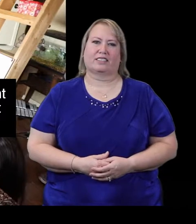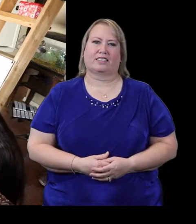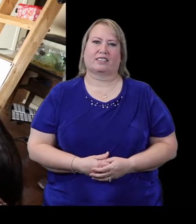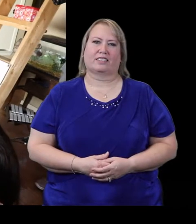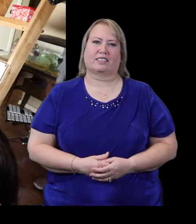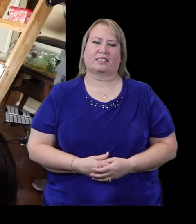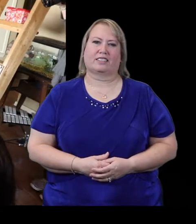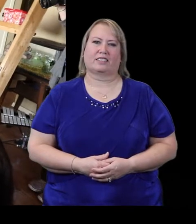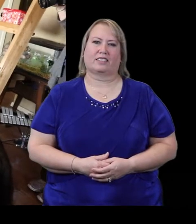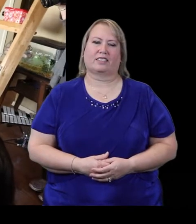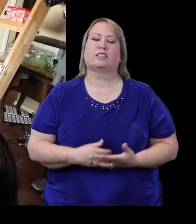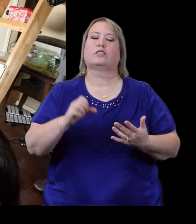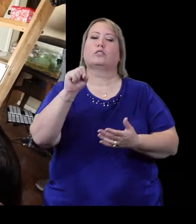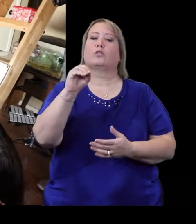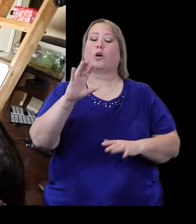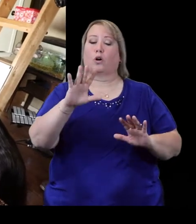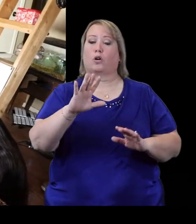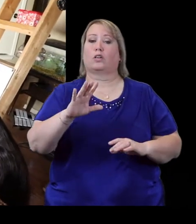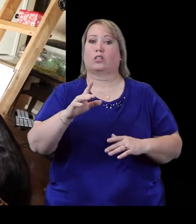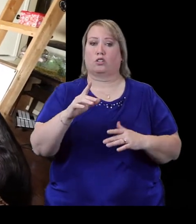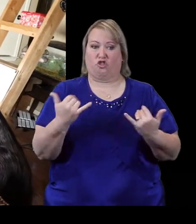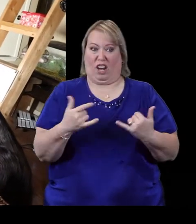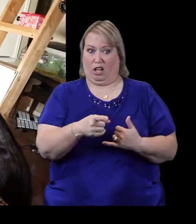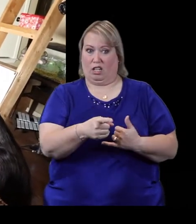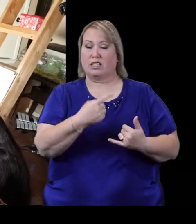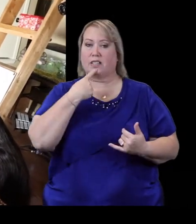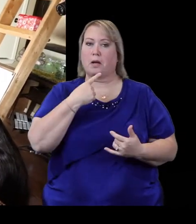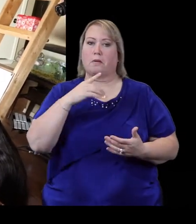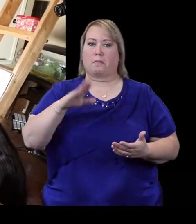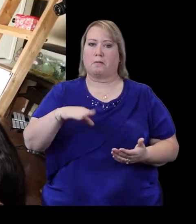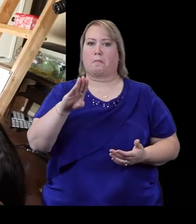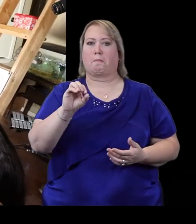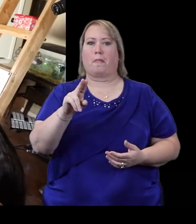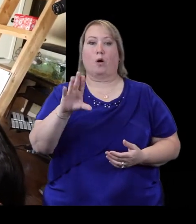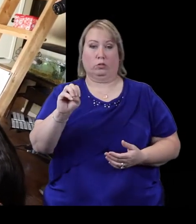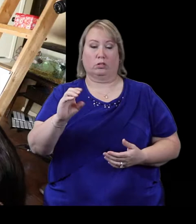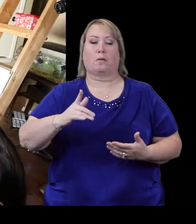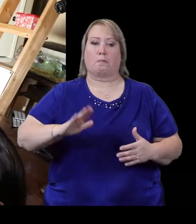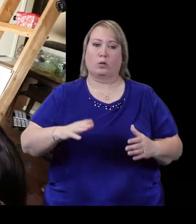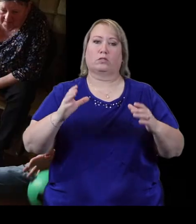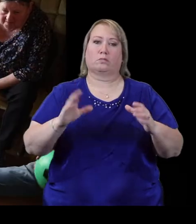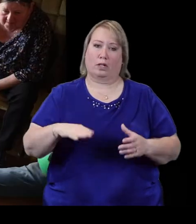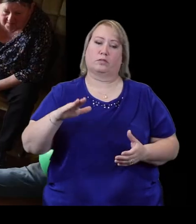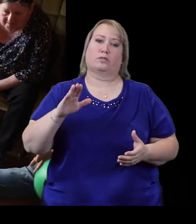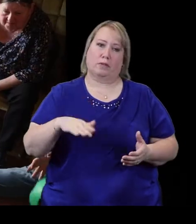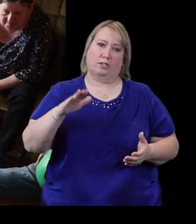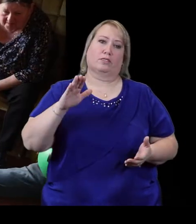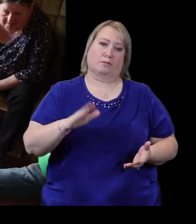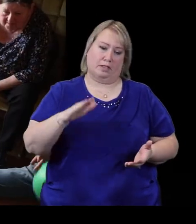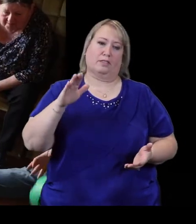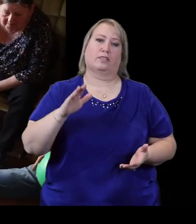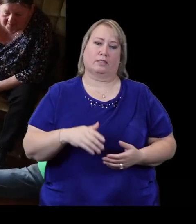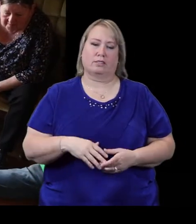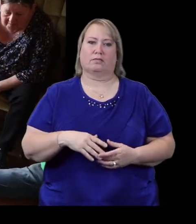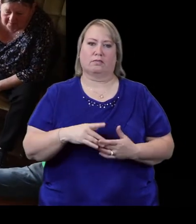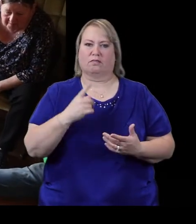So when you're doing that, say bounce, bounce. Bounce, bounce, bounce, bounce. Bounce it on over to Elias.